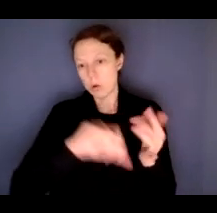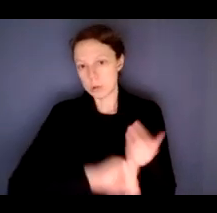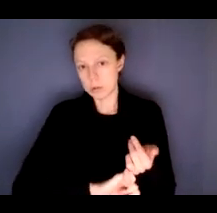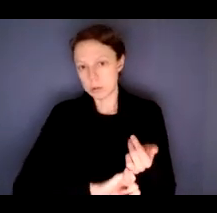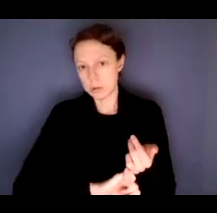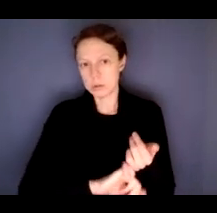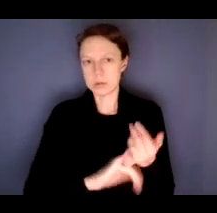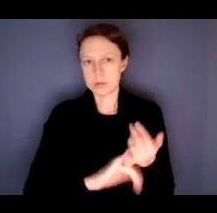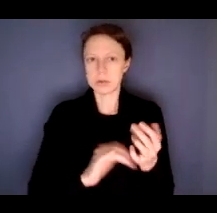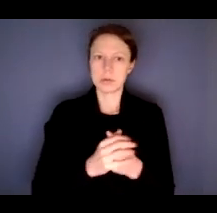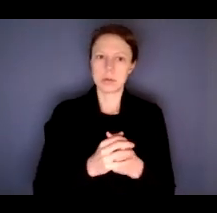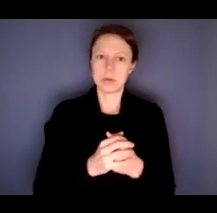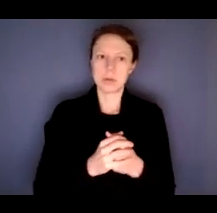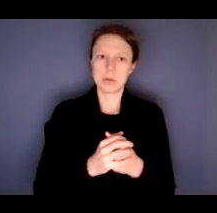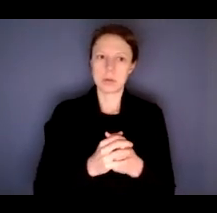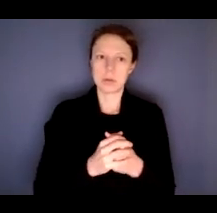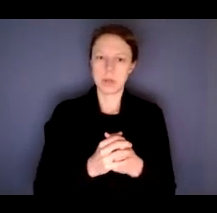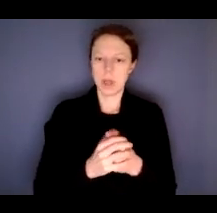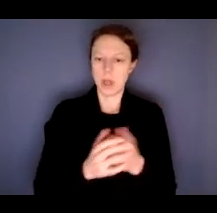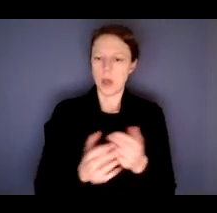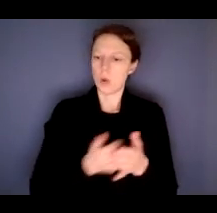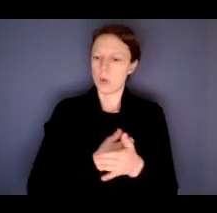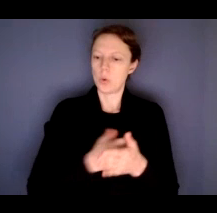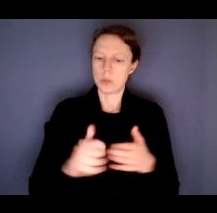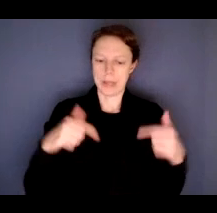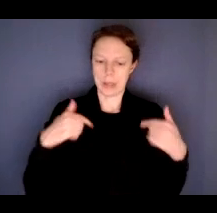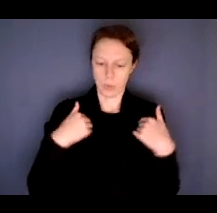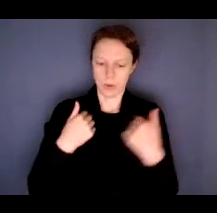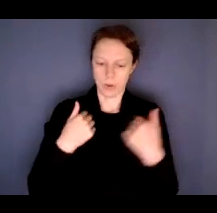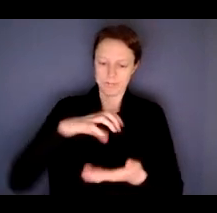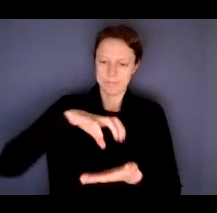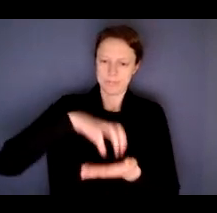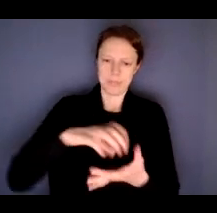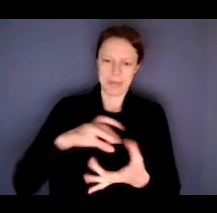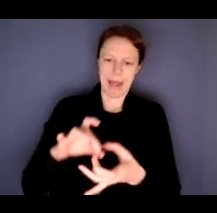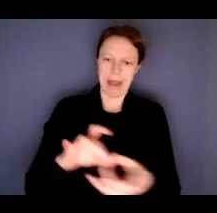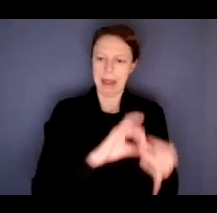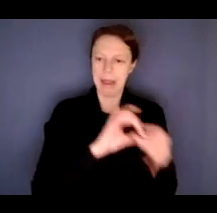we are the lead agency when it comes to child protection and adoption services here in QLD.